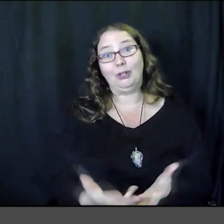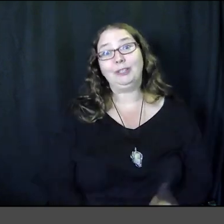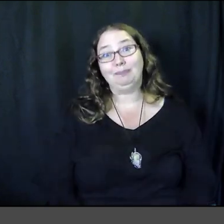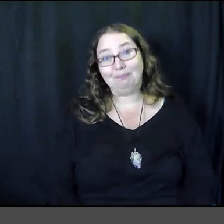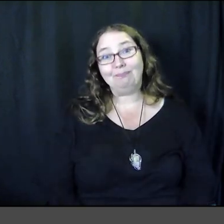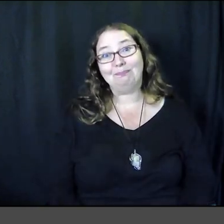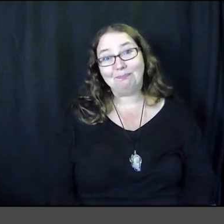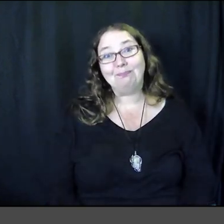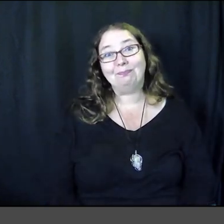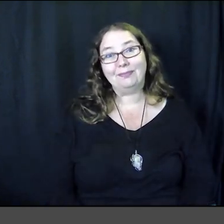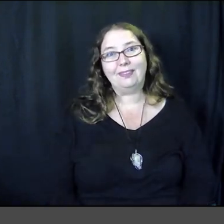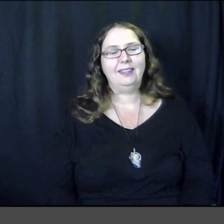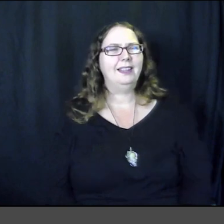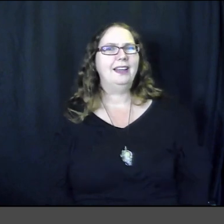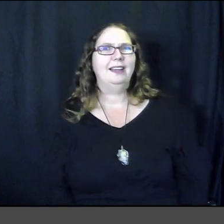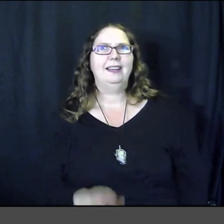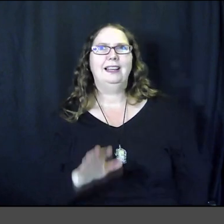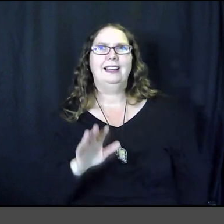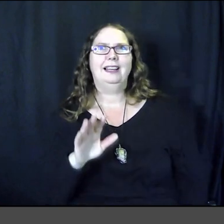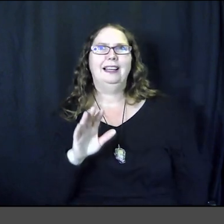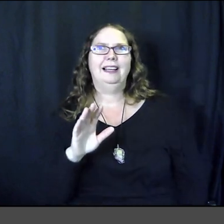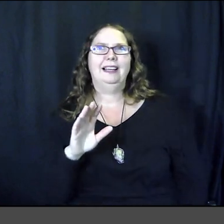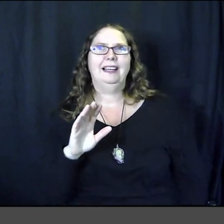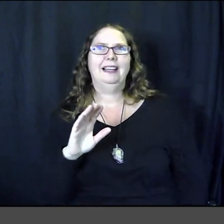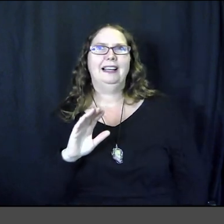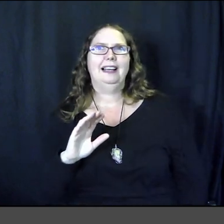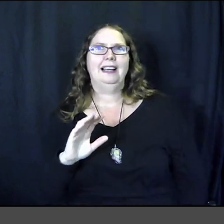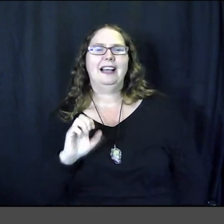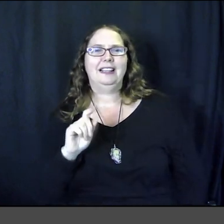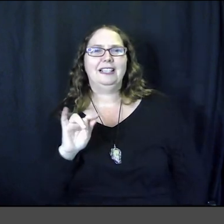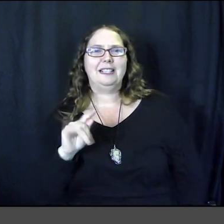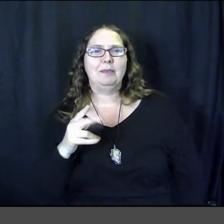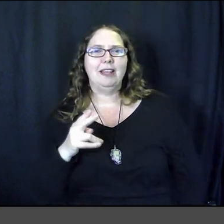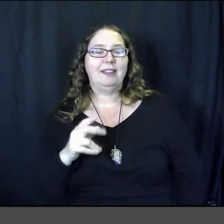AND WITH THAT MOMENT OF SORT OF OF NAMING SOMEONE WITH